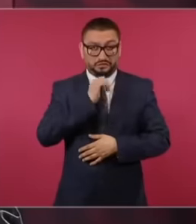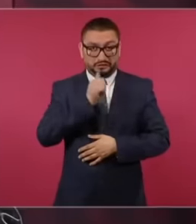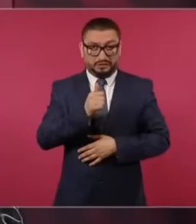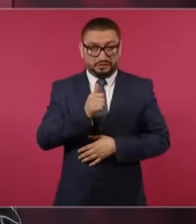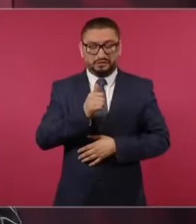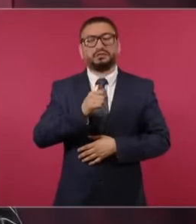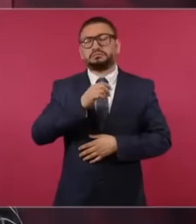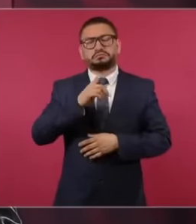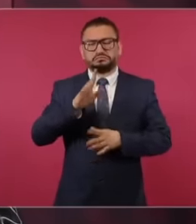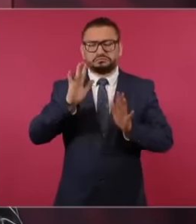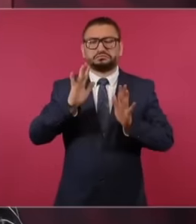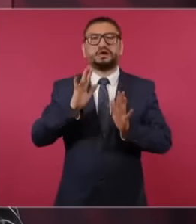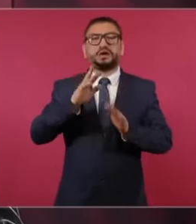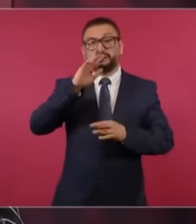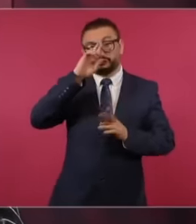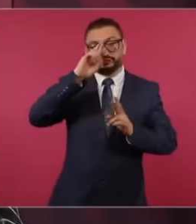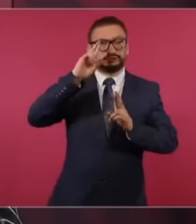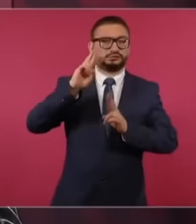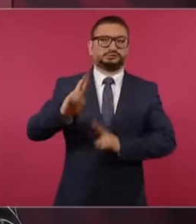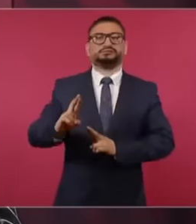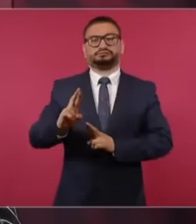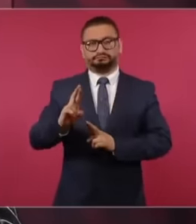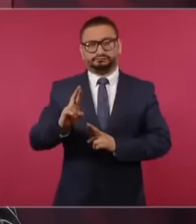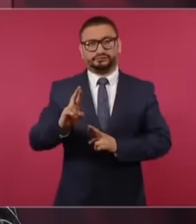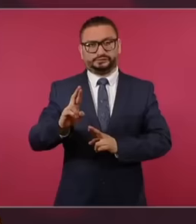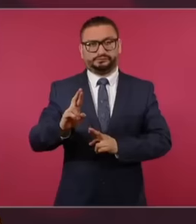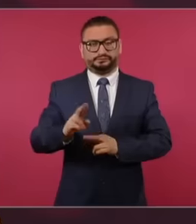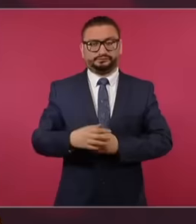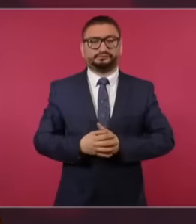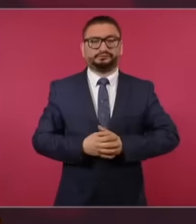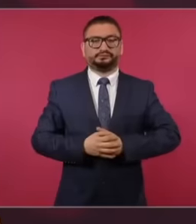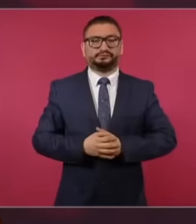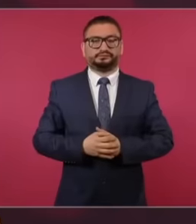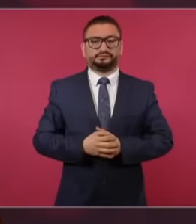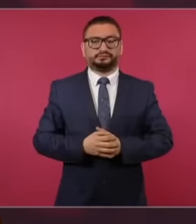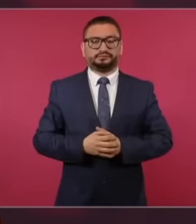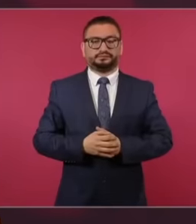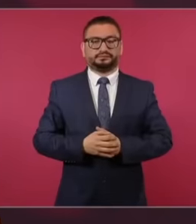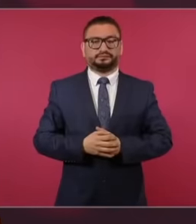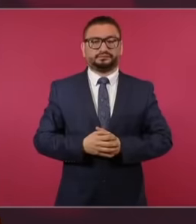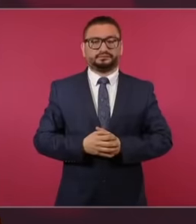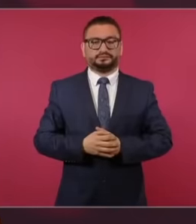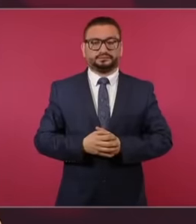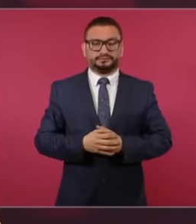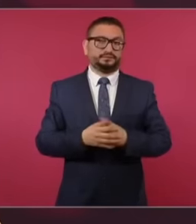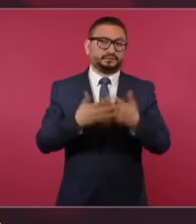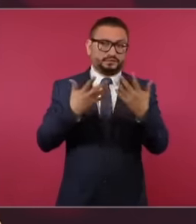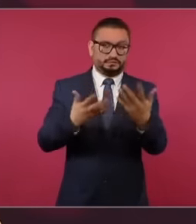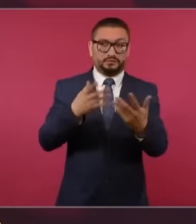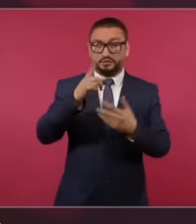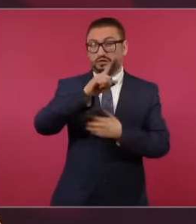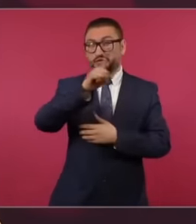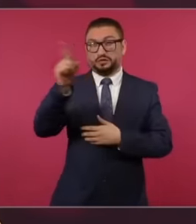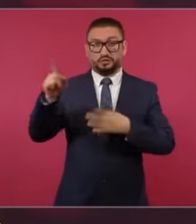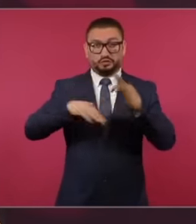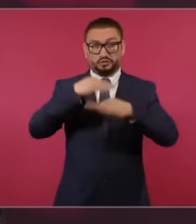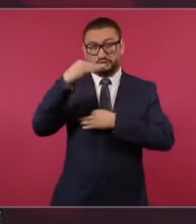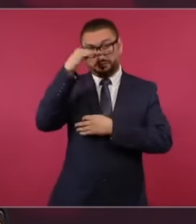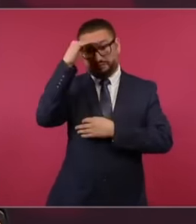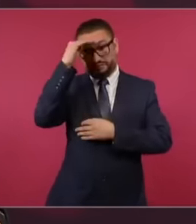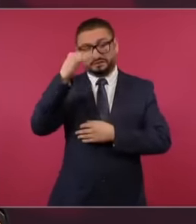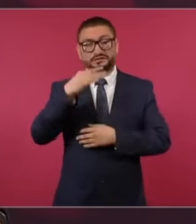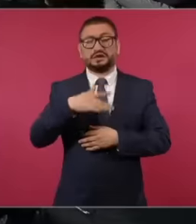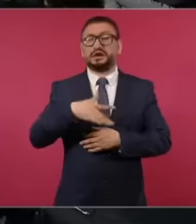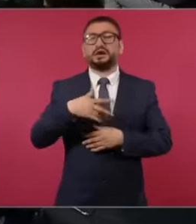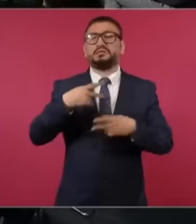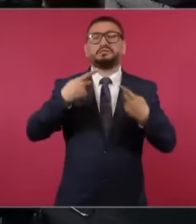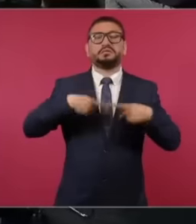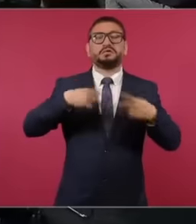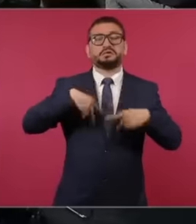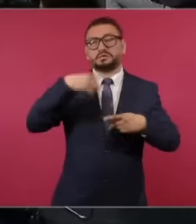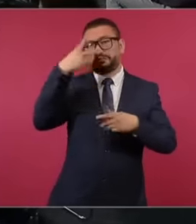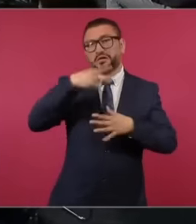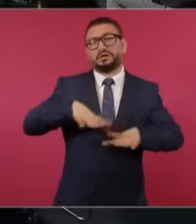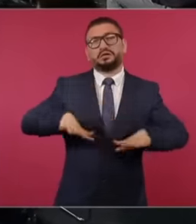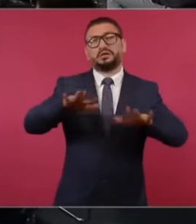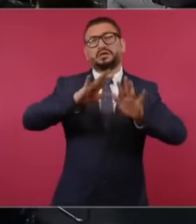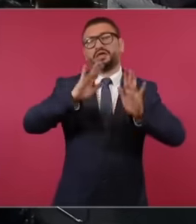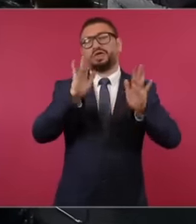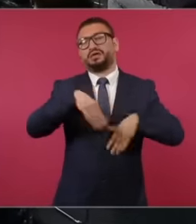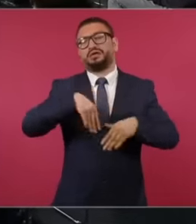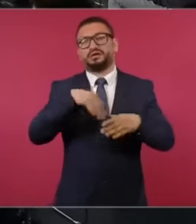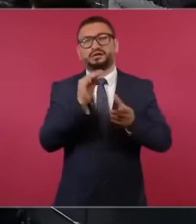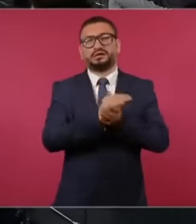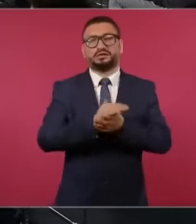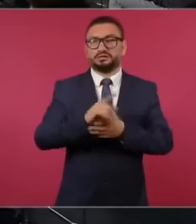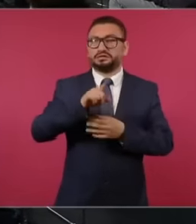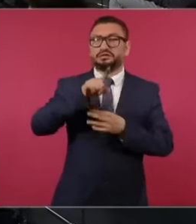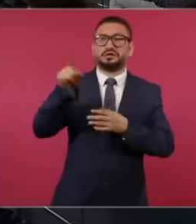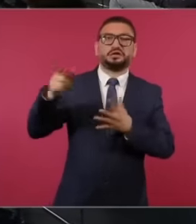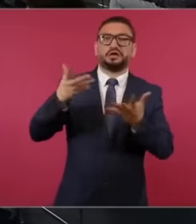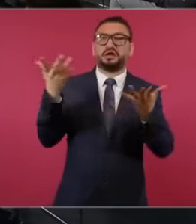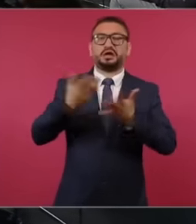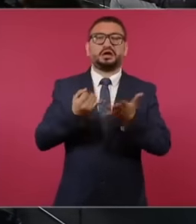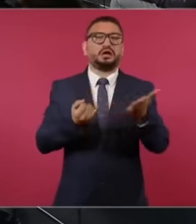respect them, then they thought. that the people did not exist and that they were going to solve everything with the